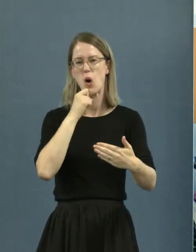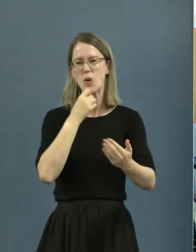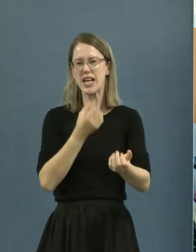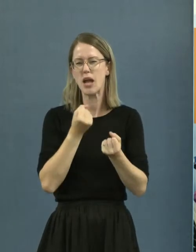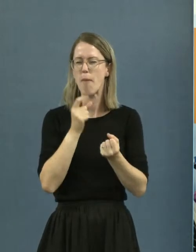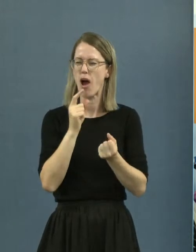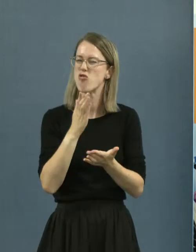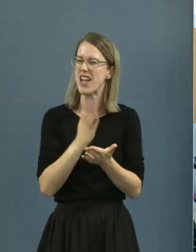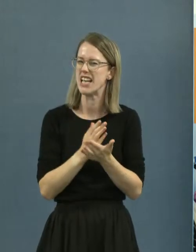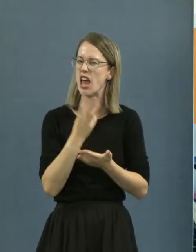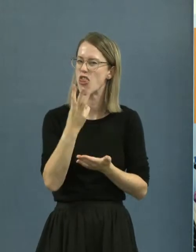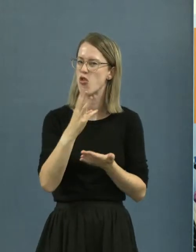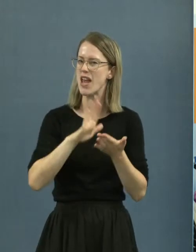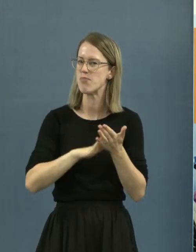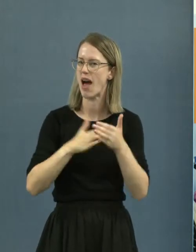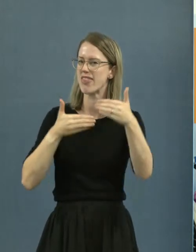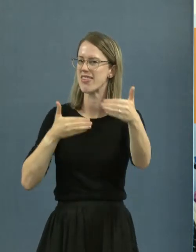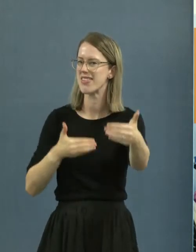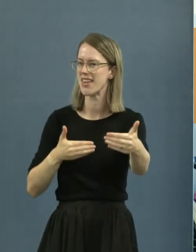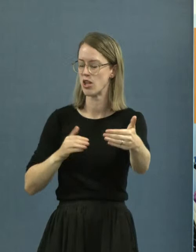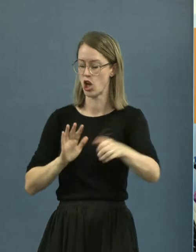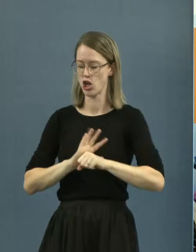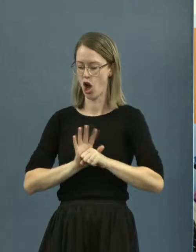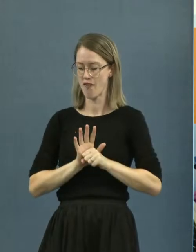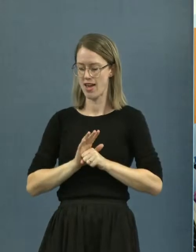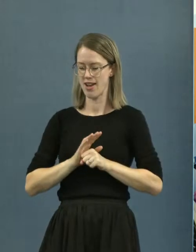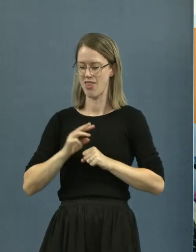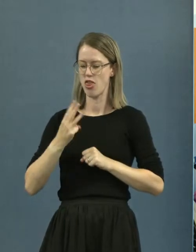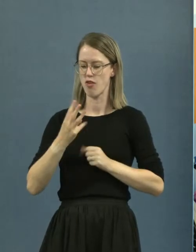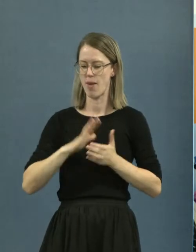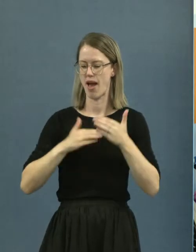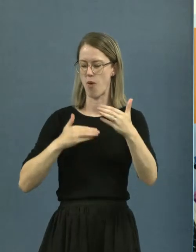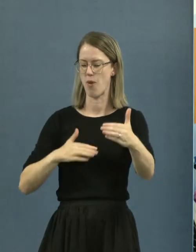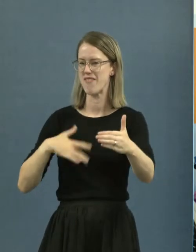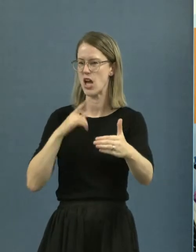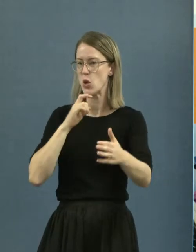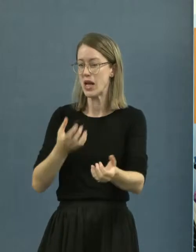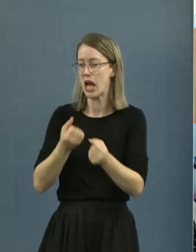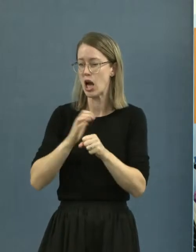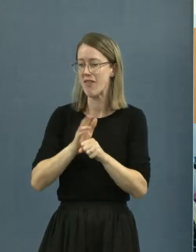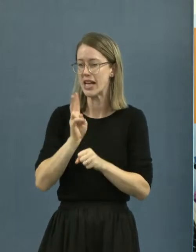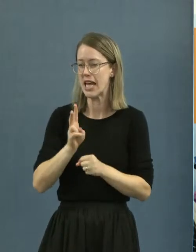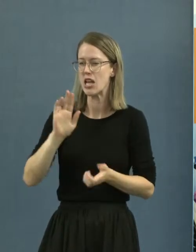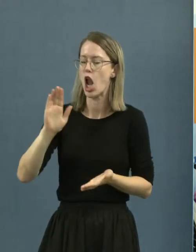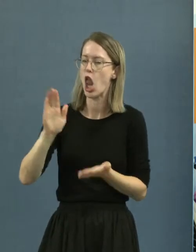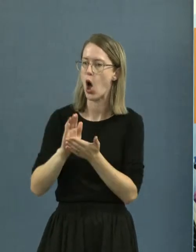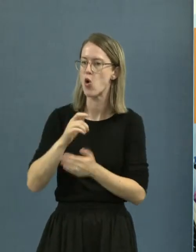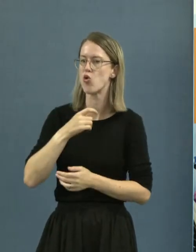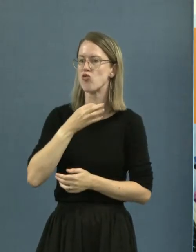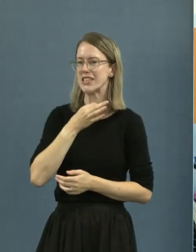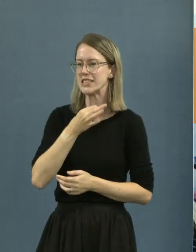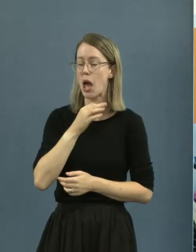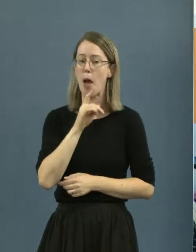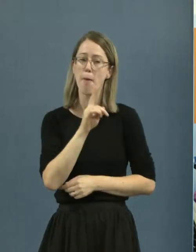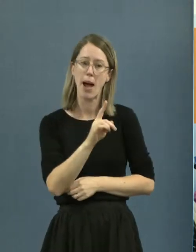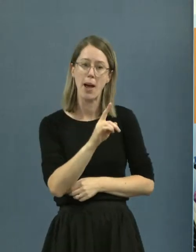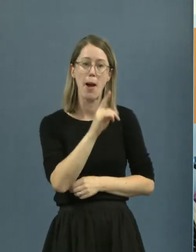reinfected. Actually, over the next three months the chances of you getting reinfected is